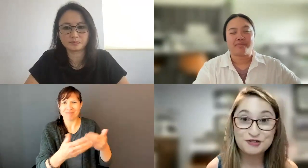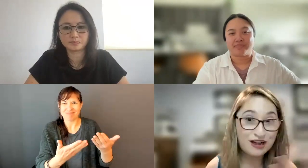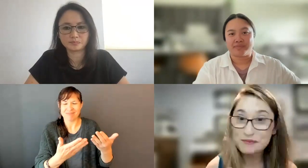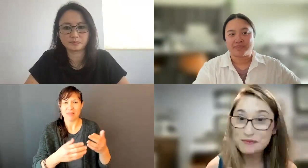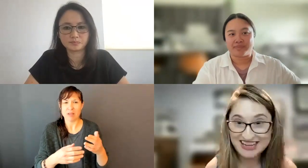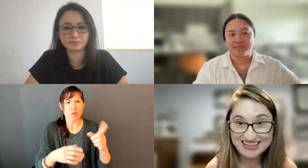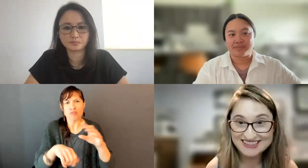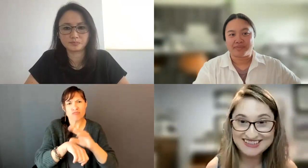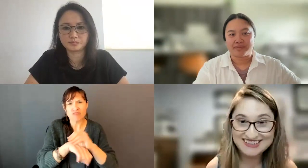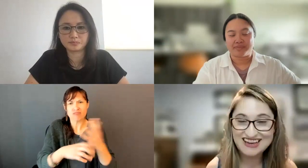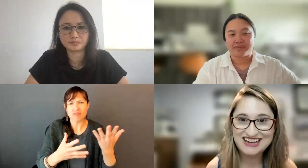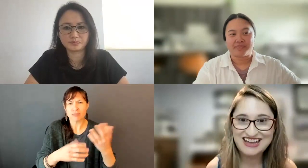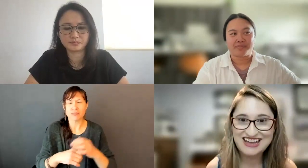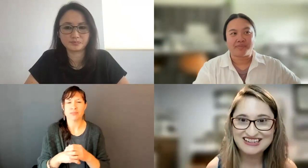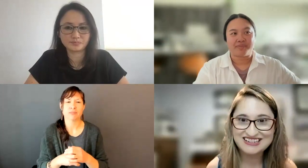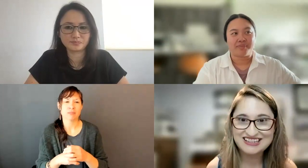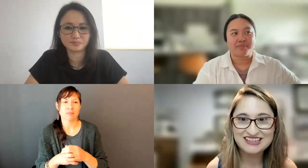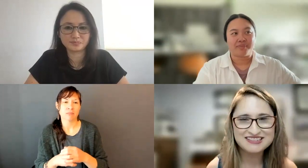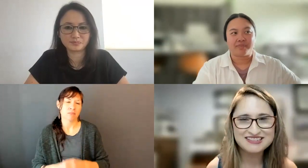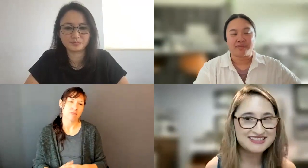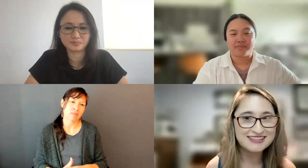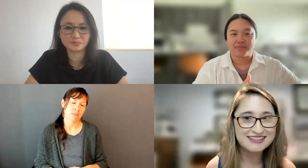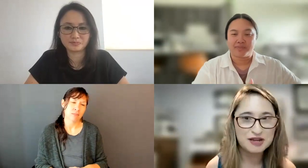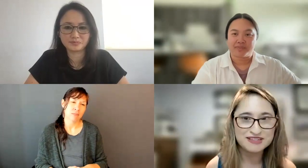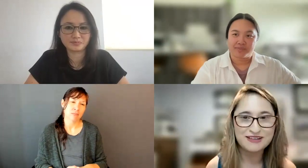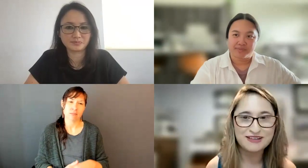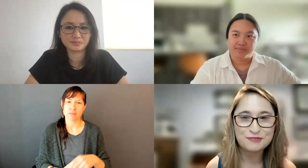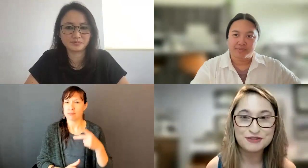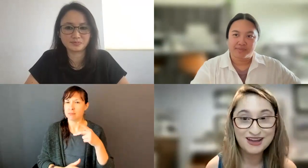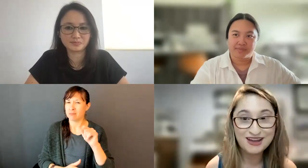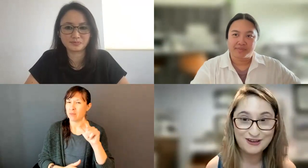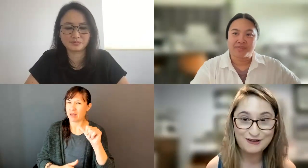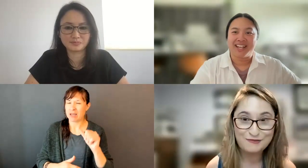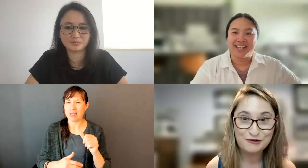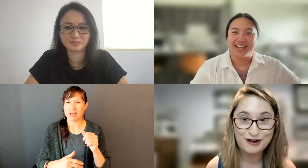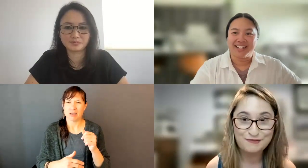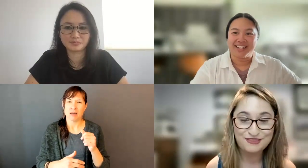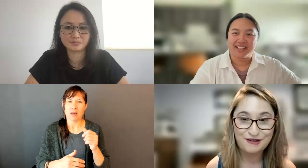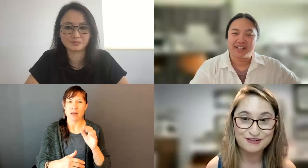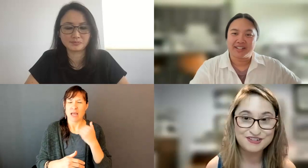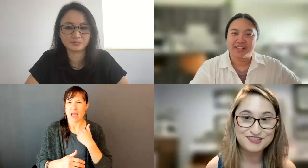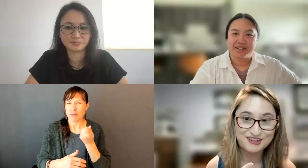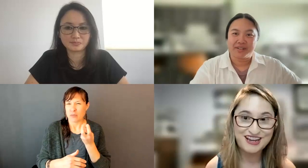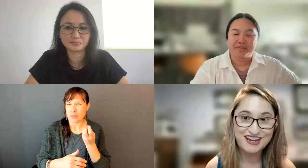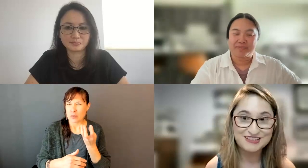So a couple different things, and this is a slightly shameless plug, but we do have a program that we're starting,